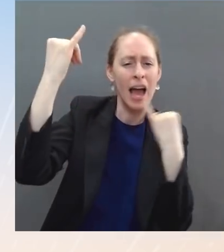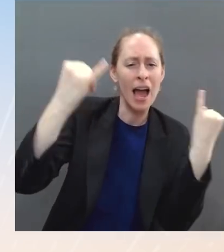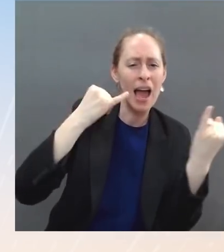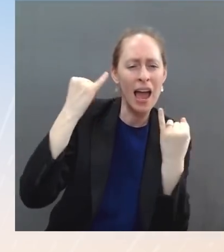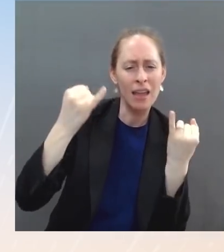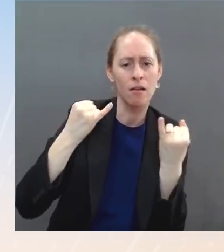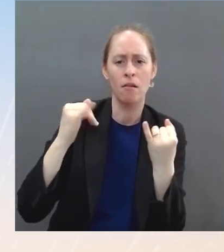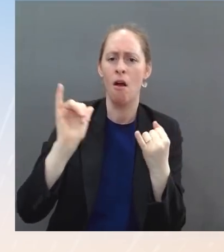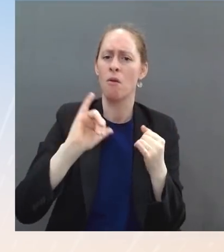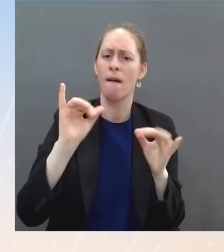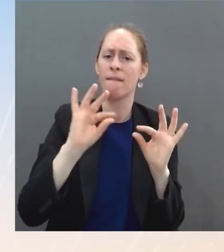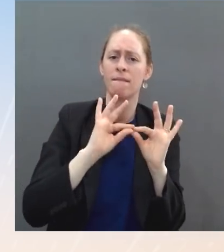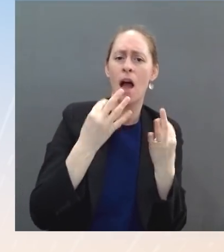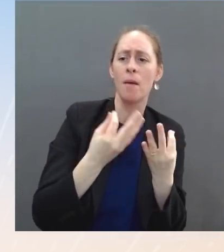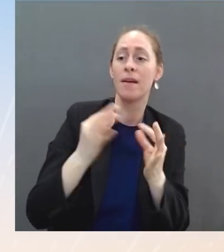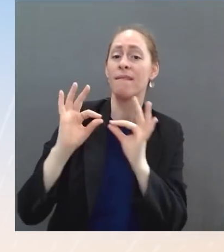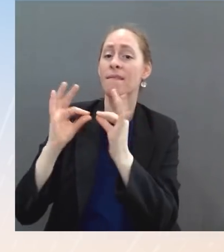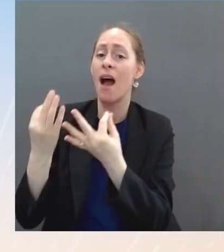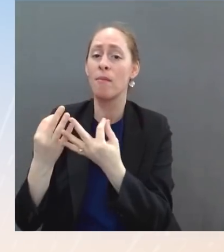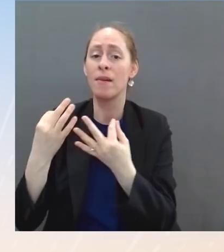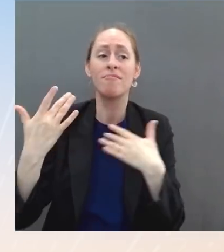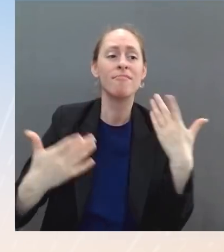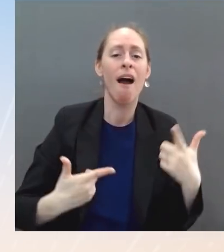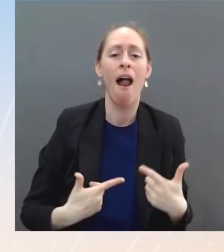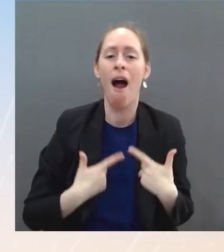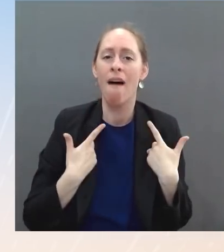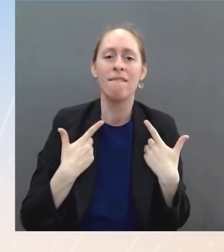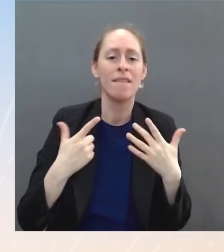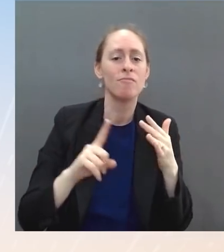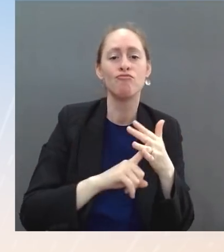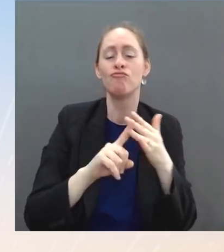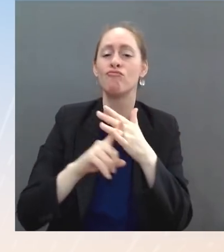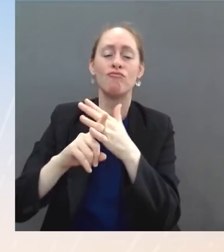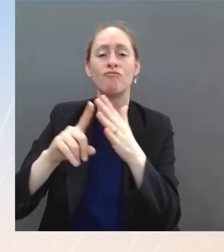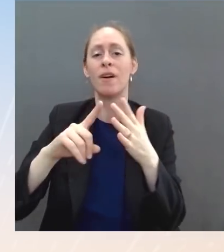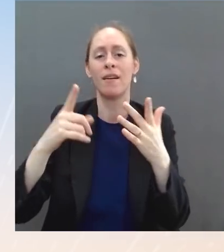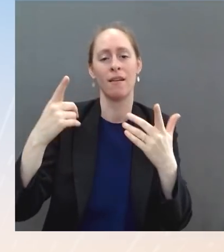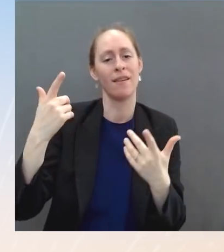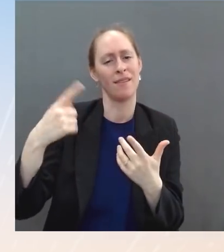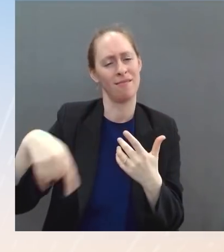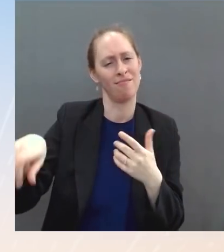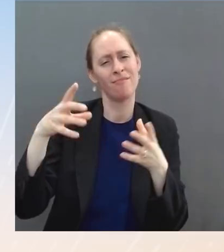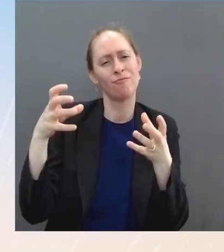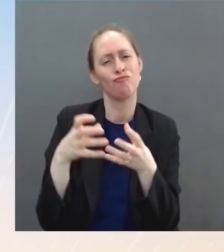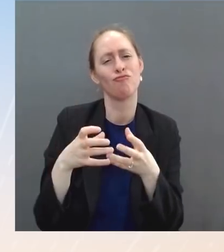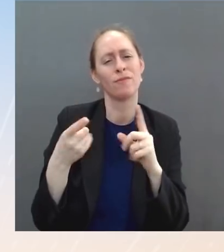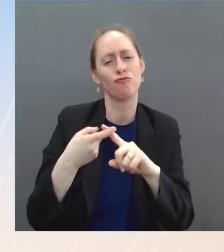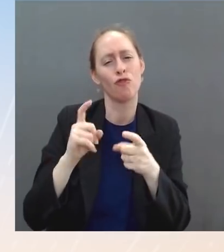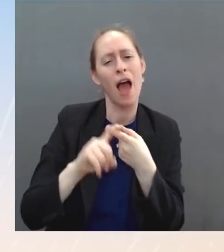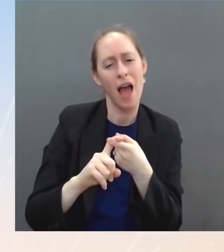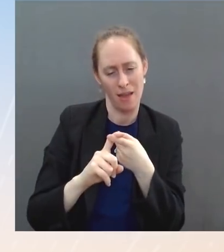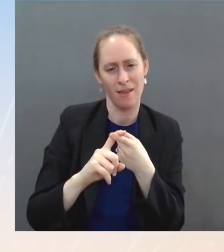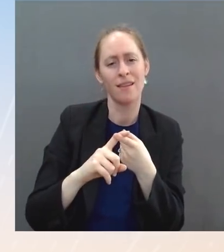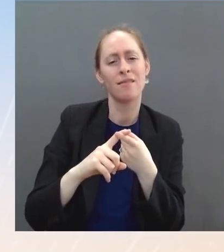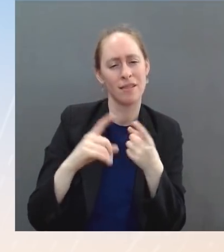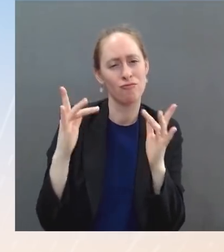And, you know, it's not a relationship of obligation. It's one where they developed a deep and close friendship